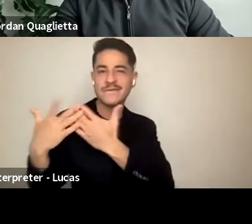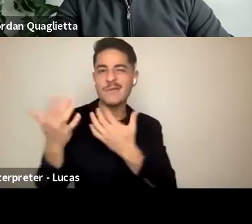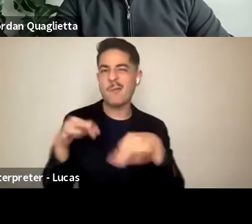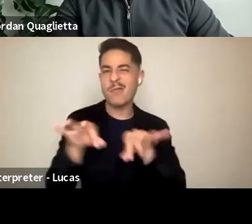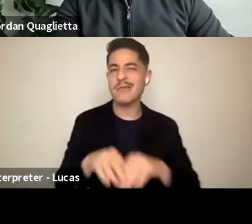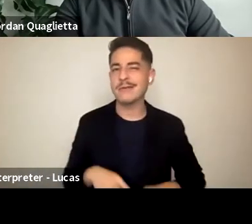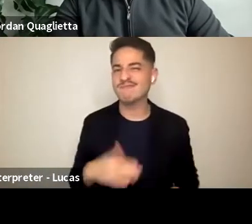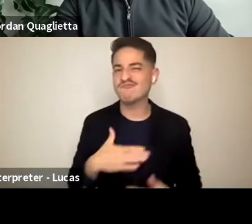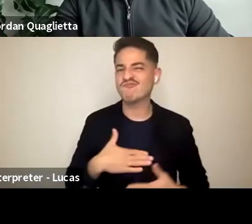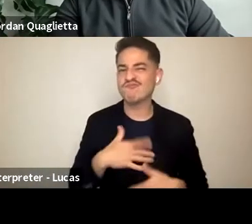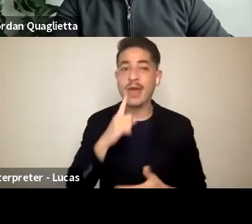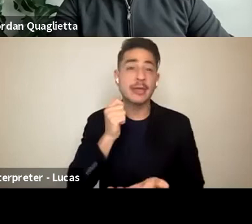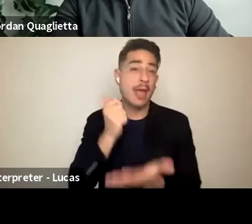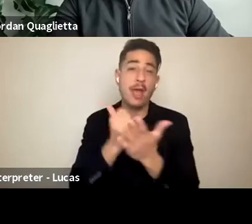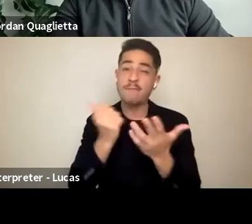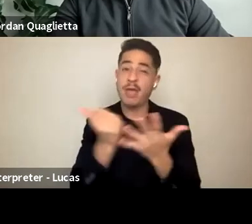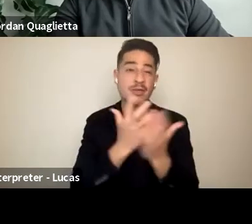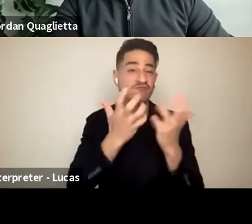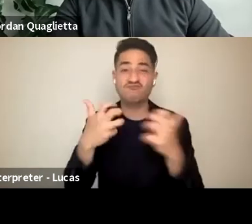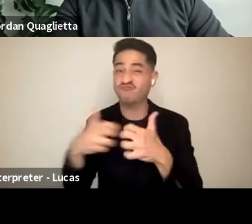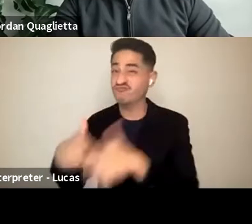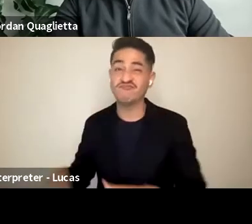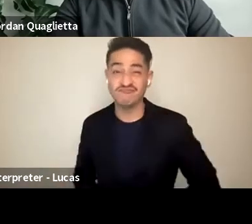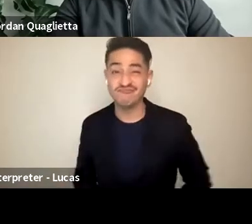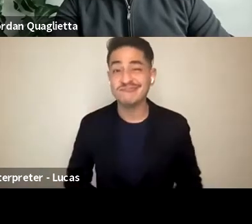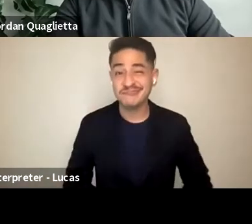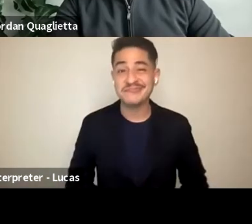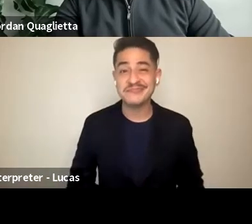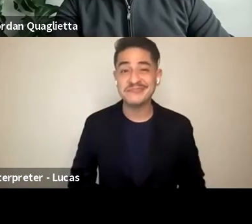that really helps to get things done. Yeah. Laura, agree.